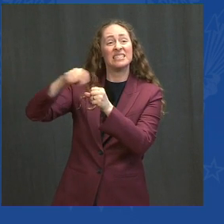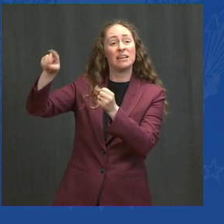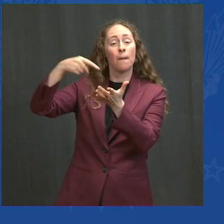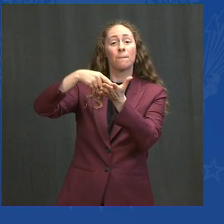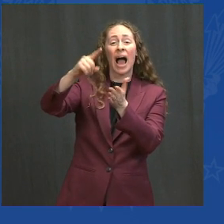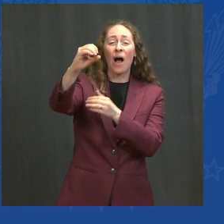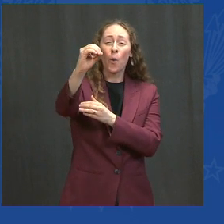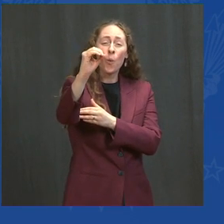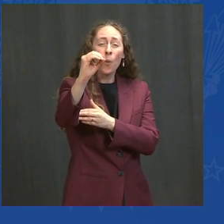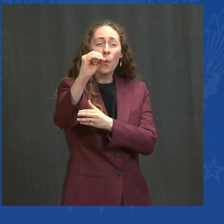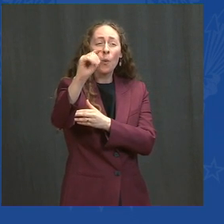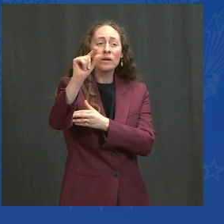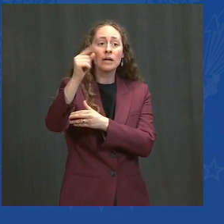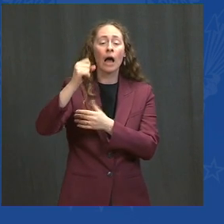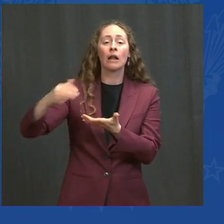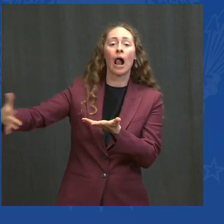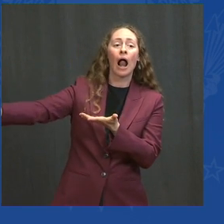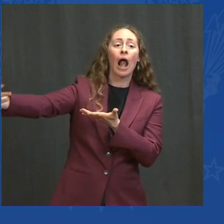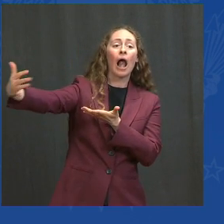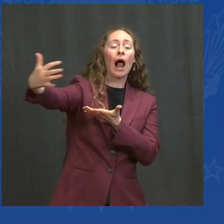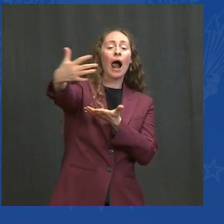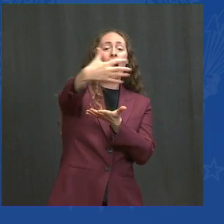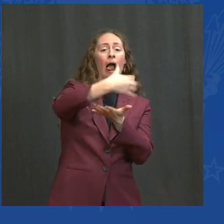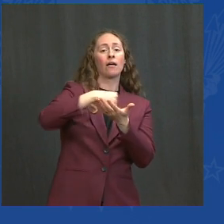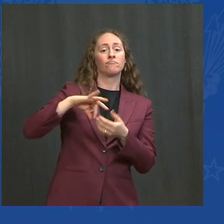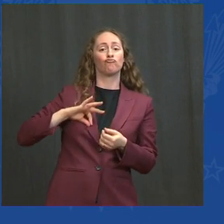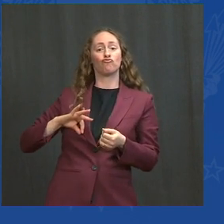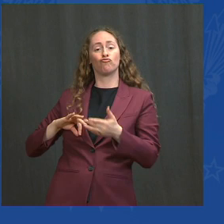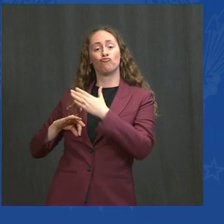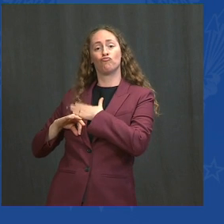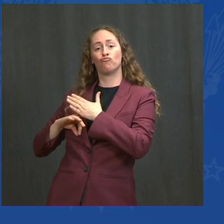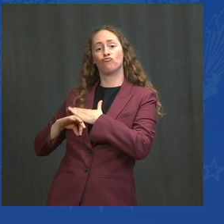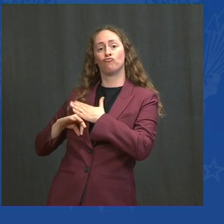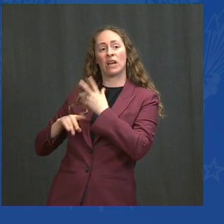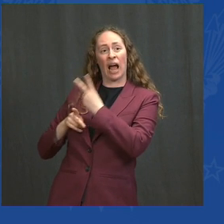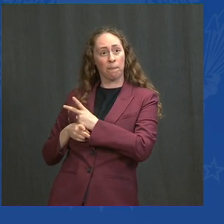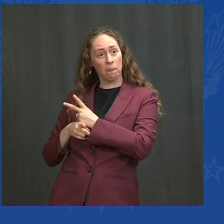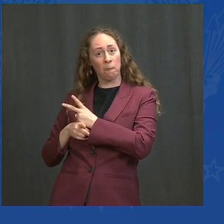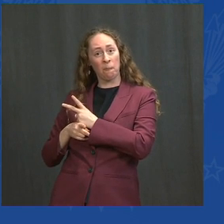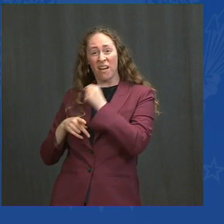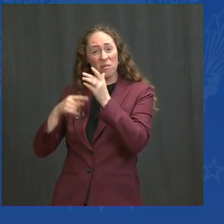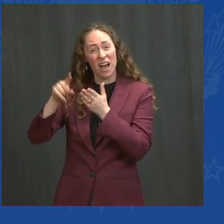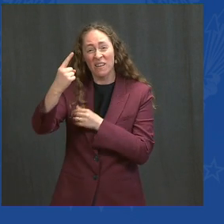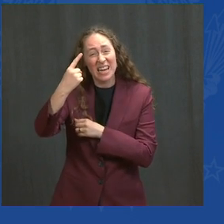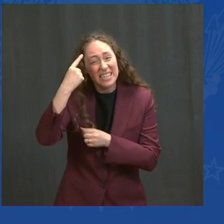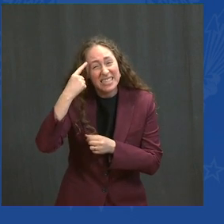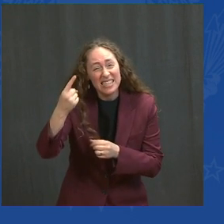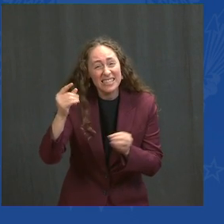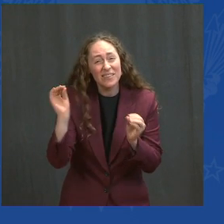Paid not a penny in tax, not a single cent. I'm not trying to punish anybody.